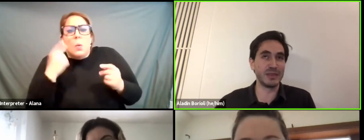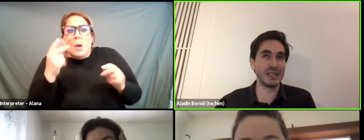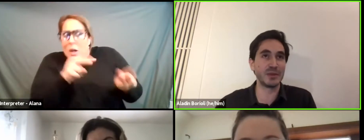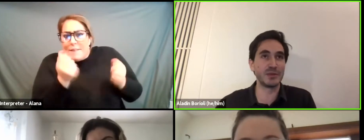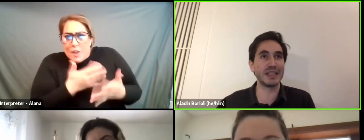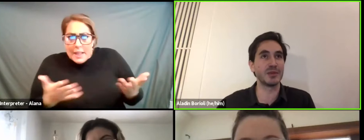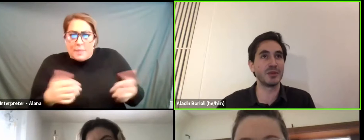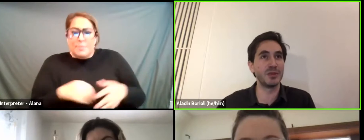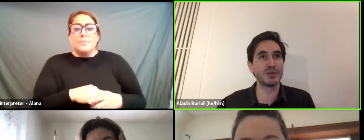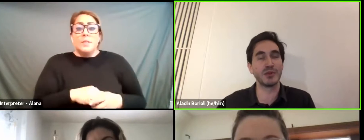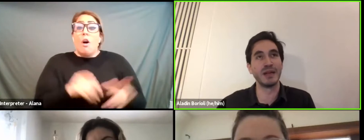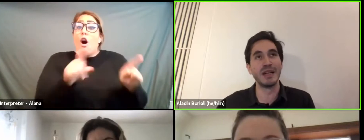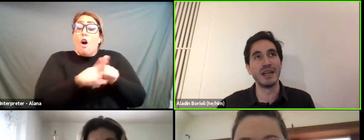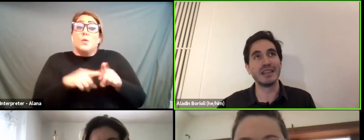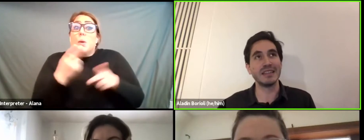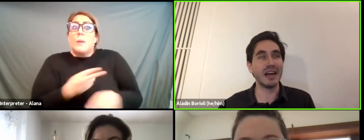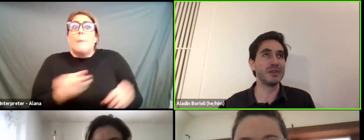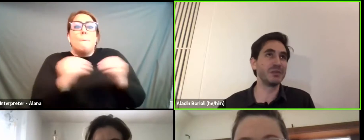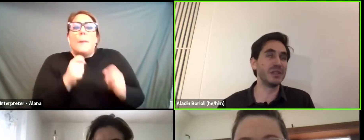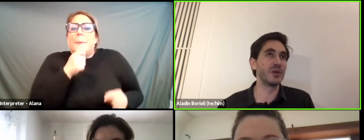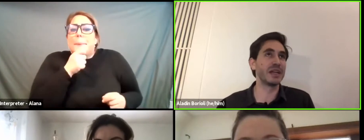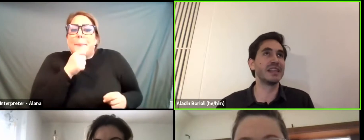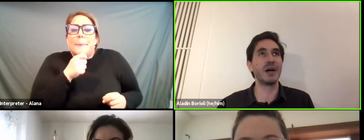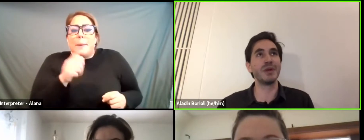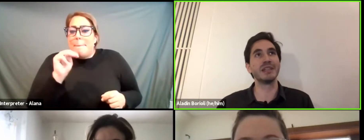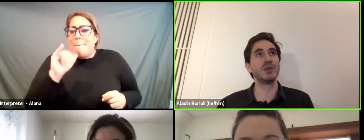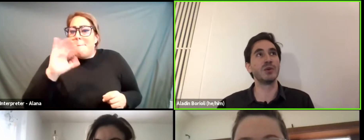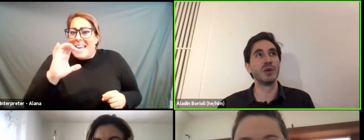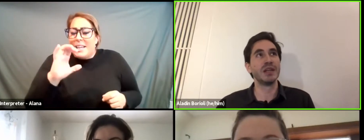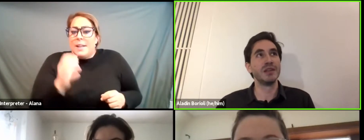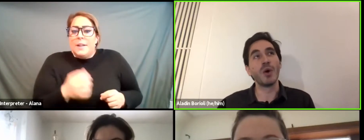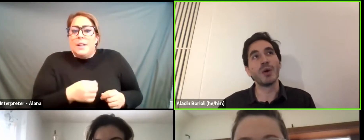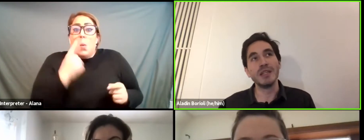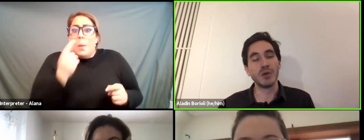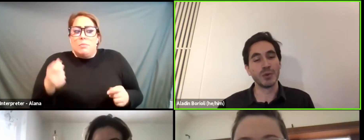able to get some cues from their sound and we know that now we can know not only know